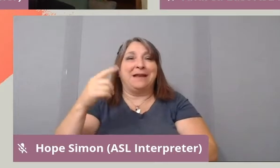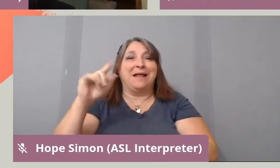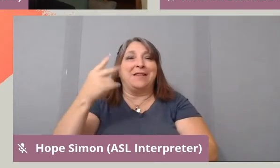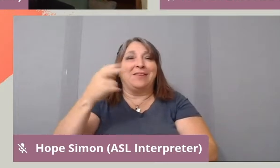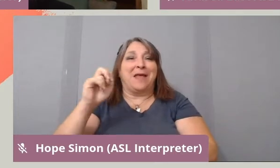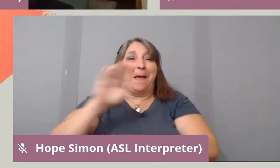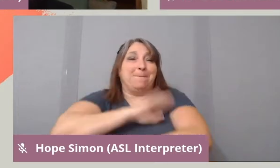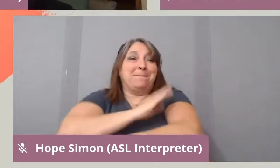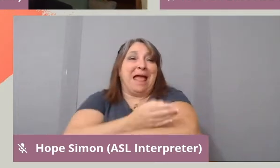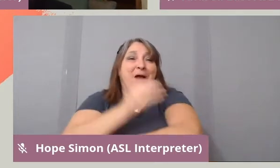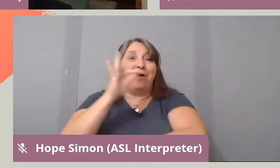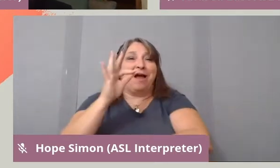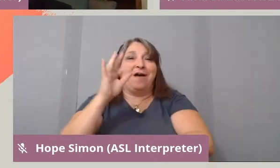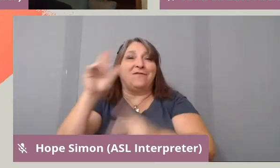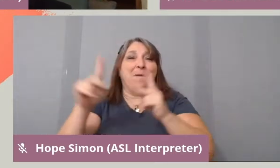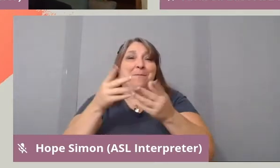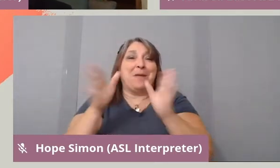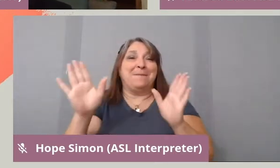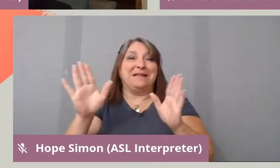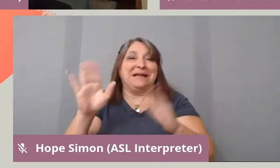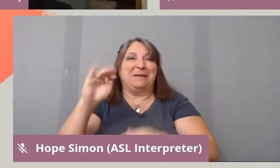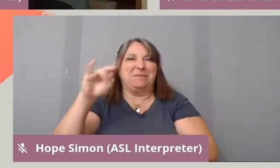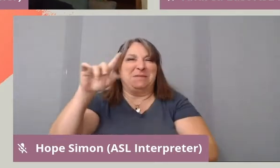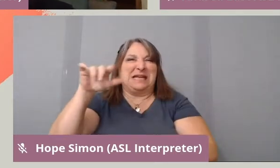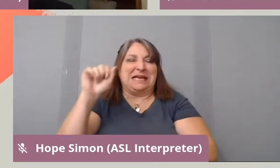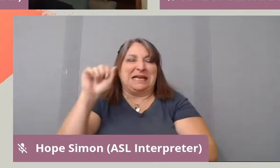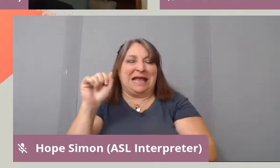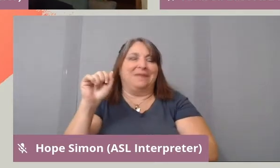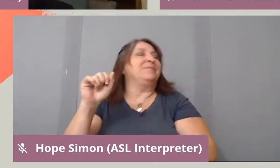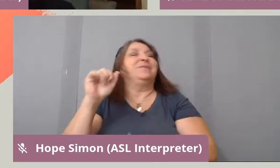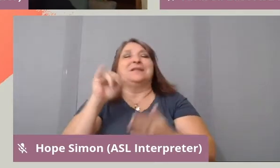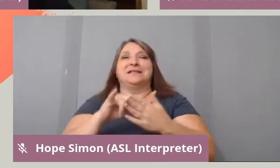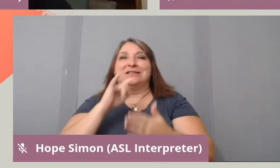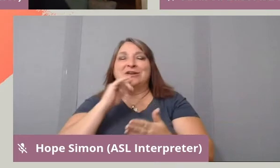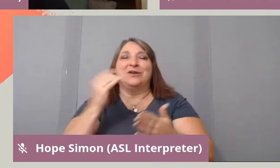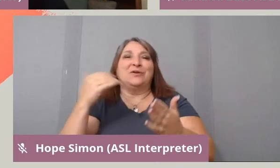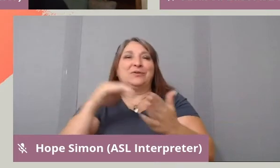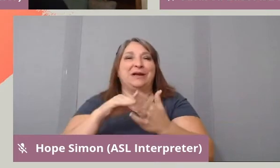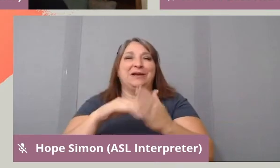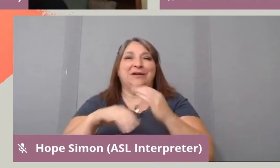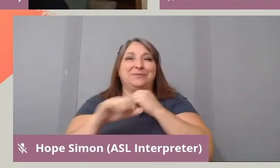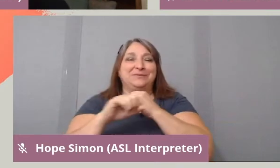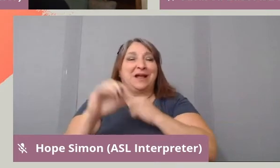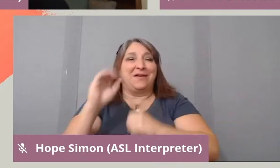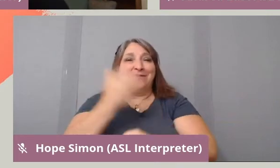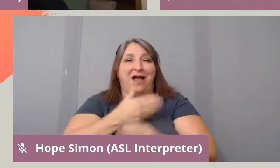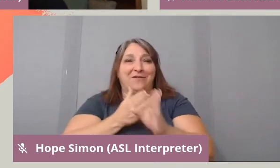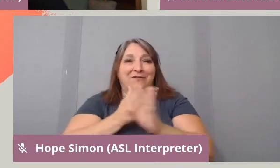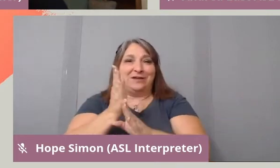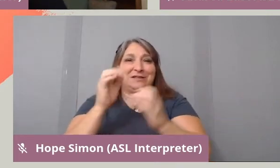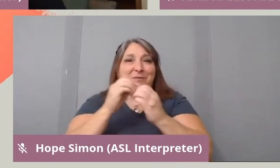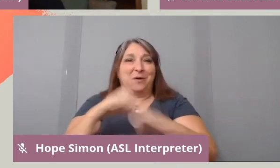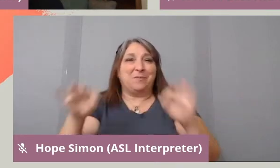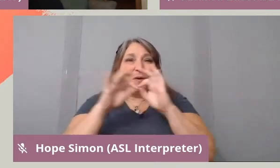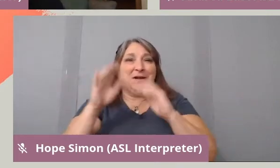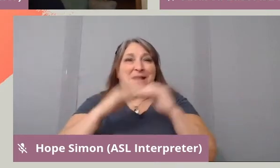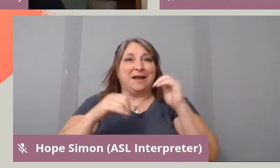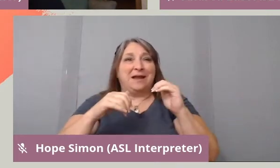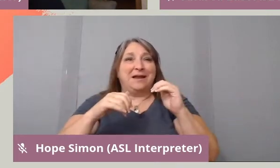of increasing commercialization of our field, is more important than ever. Good evening, wherever you are. Excuse me.